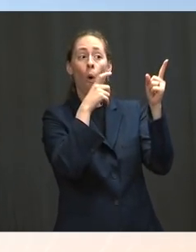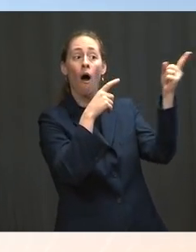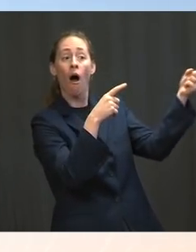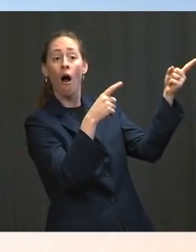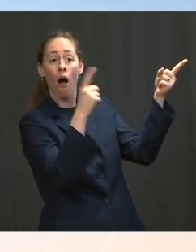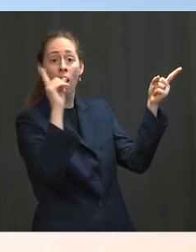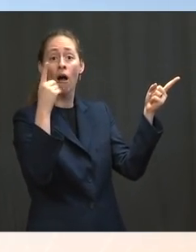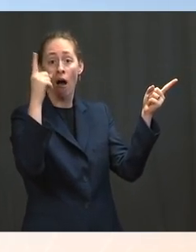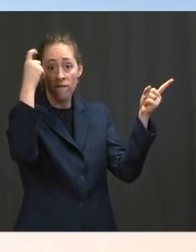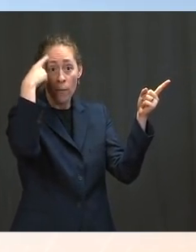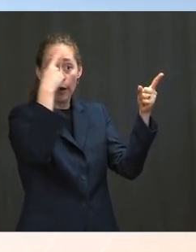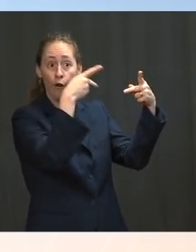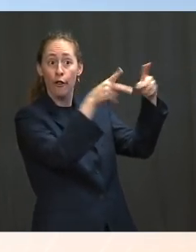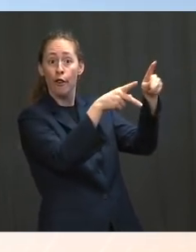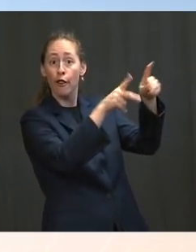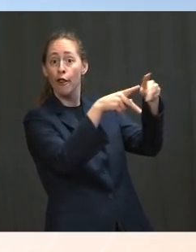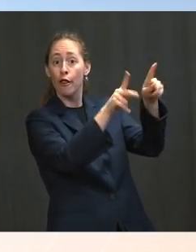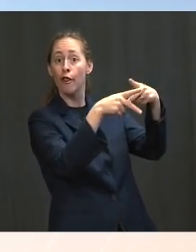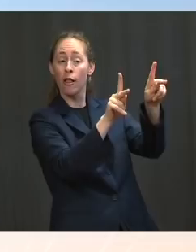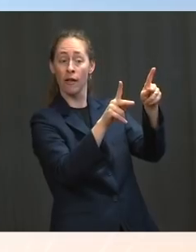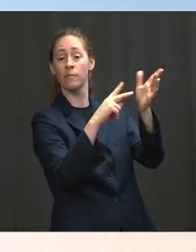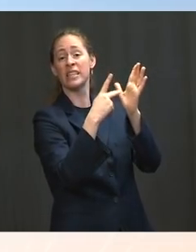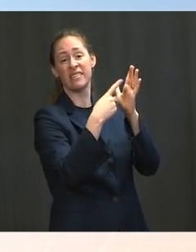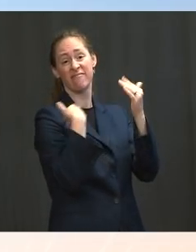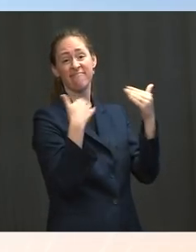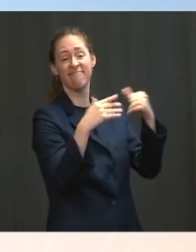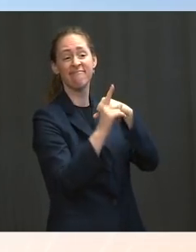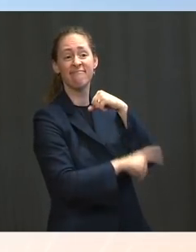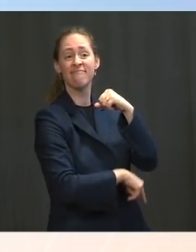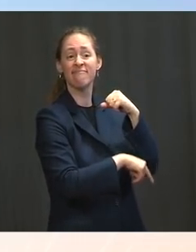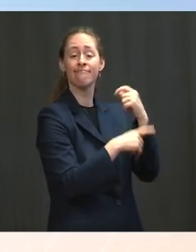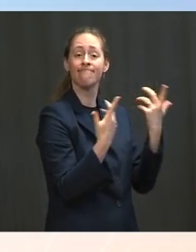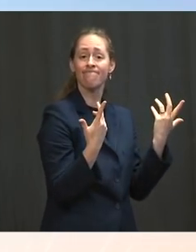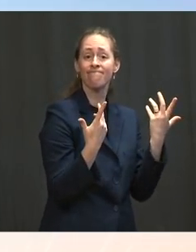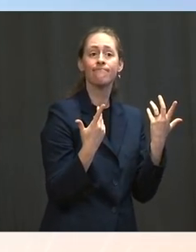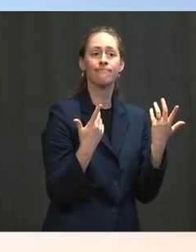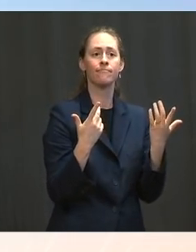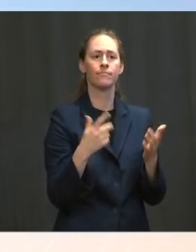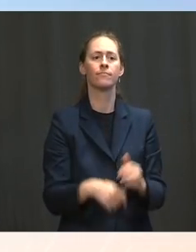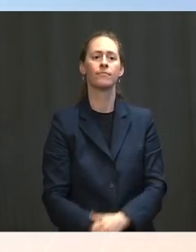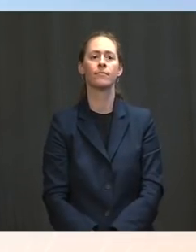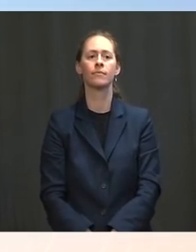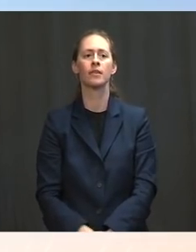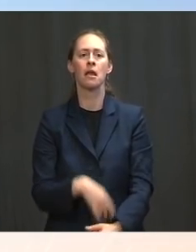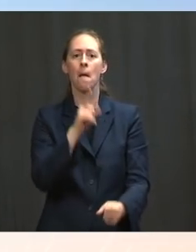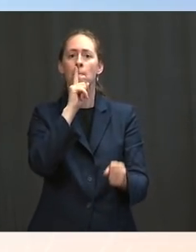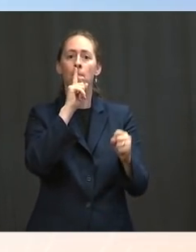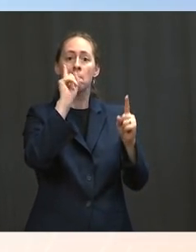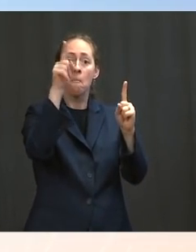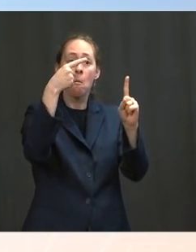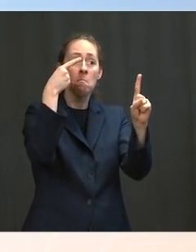because we're not the only country impacted, of course, by ransomware attacks; expanding cryptocurrency analysis